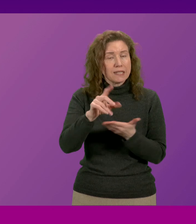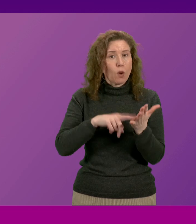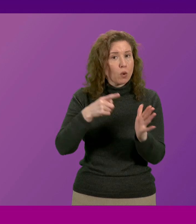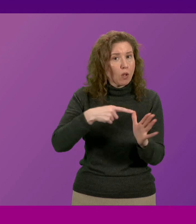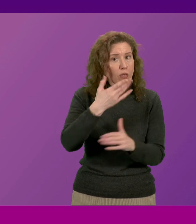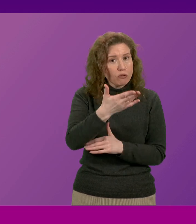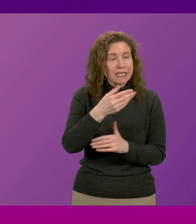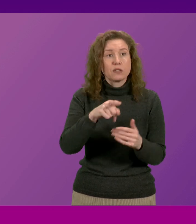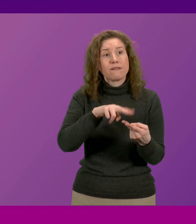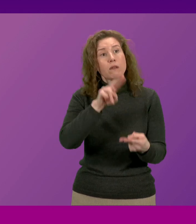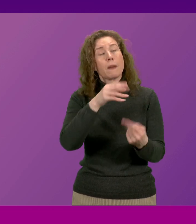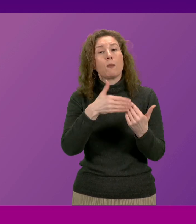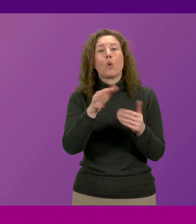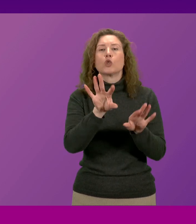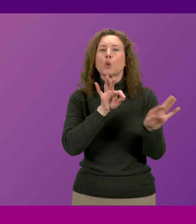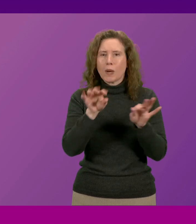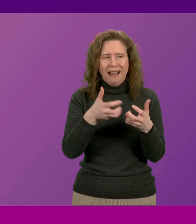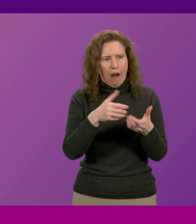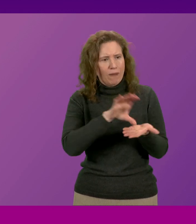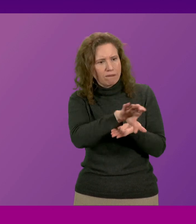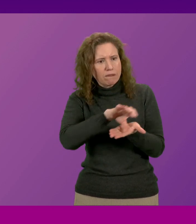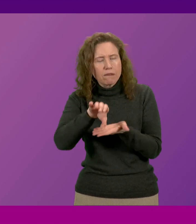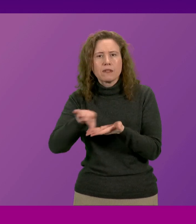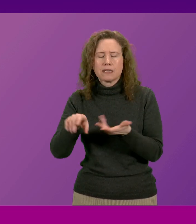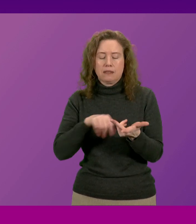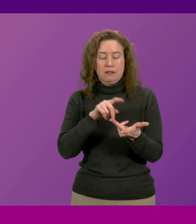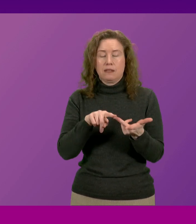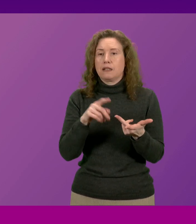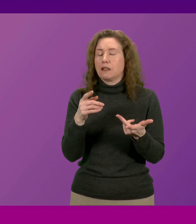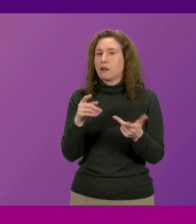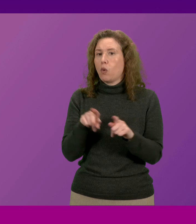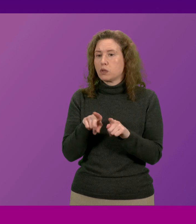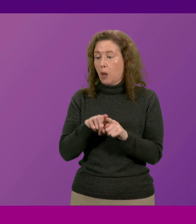authorities have more choice for investment. We have taken forward a behaviour in schools action